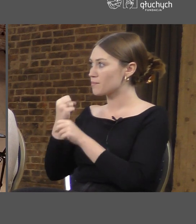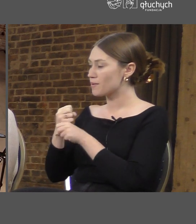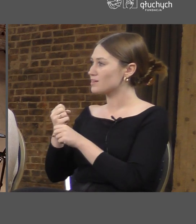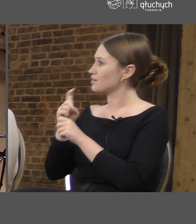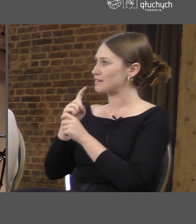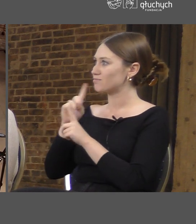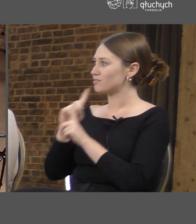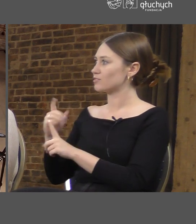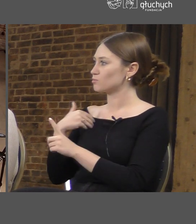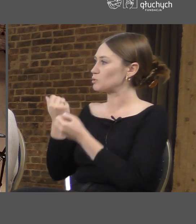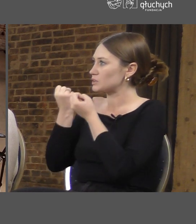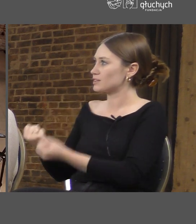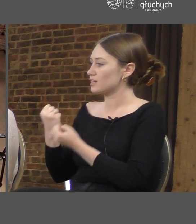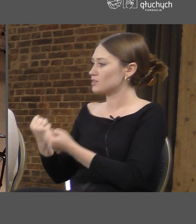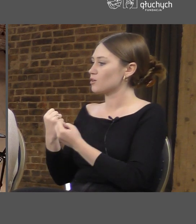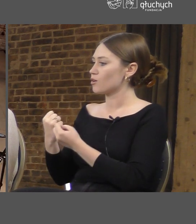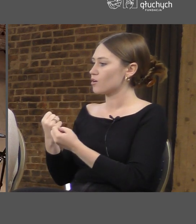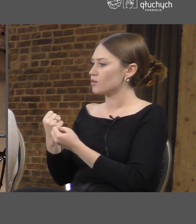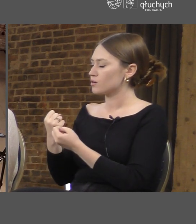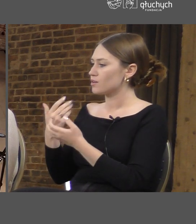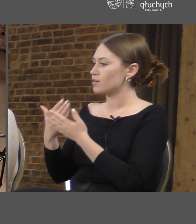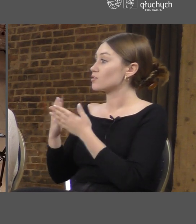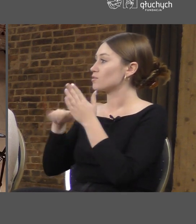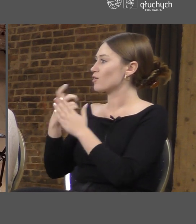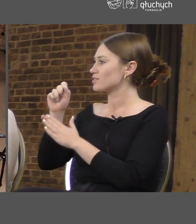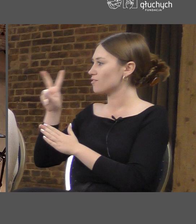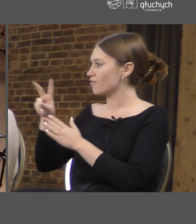In my case, as I send my CV to various places,